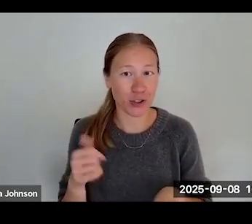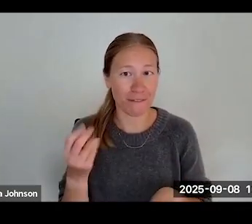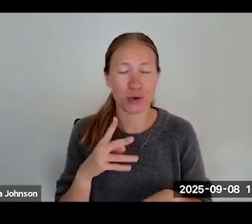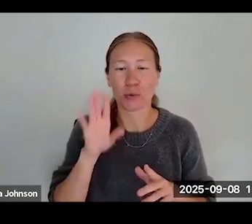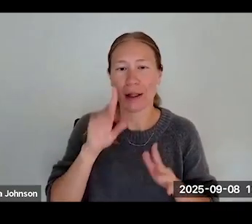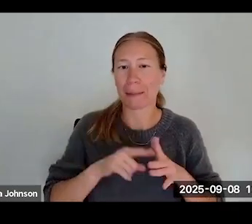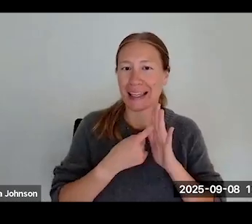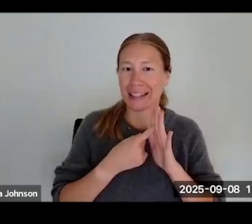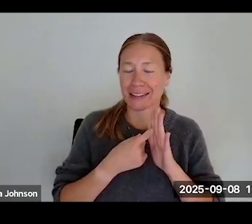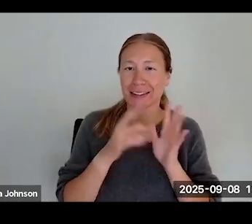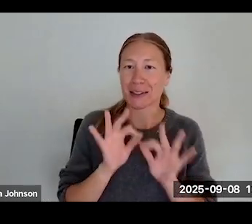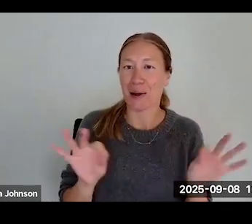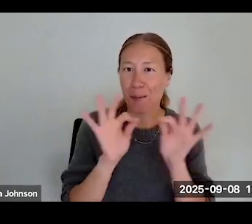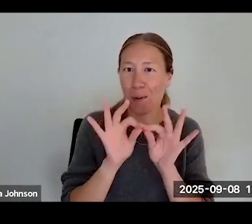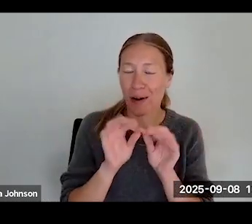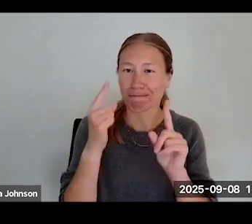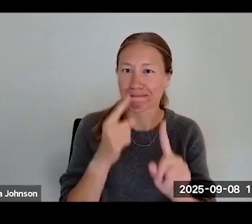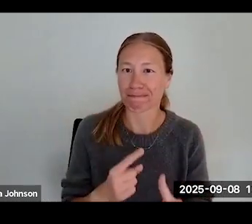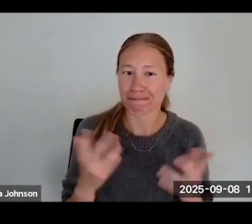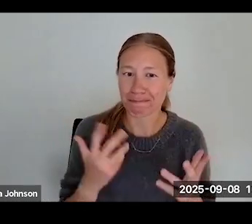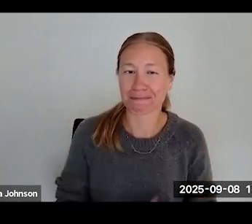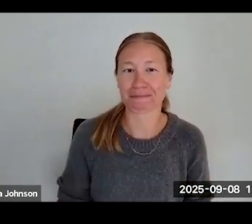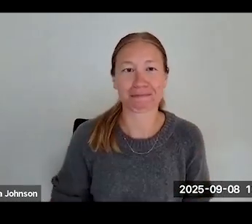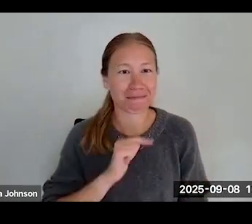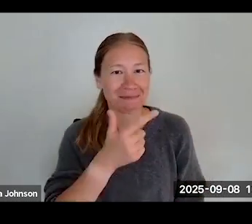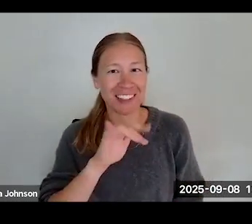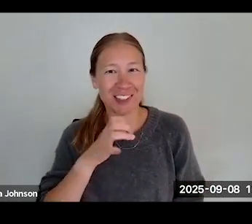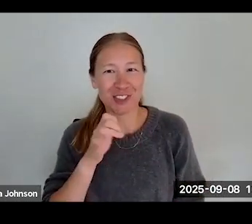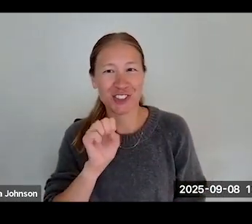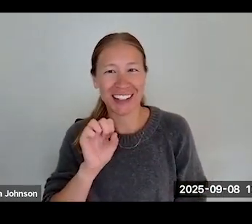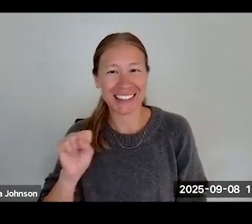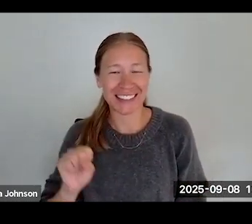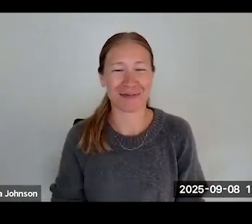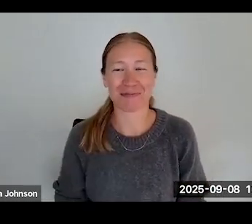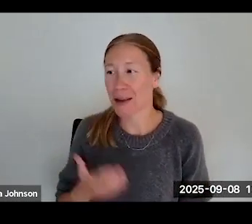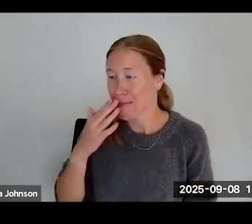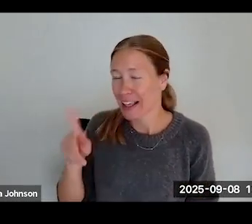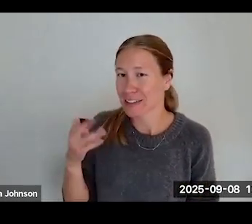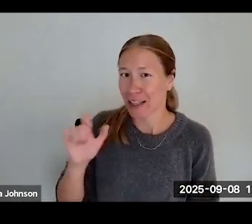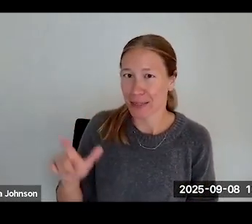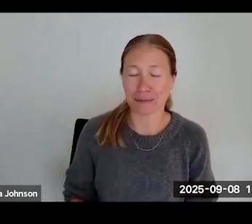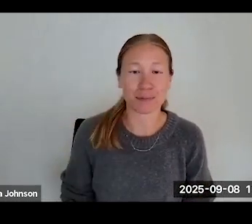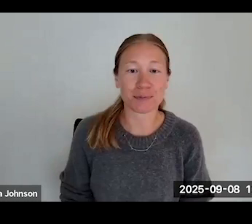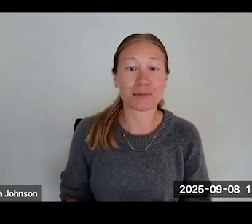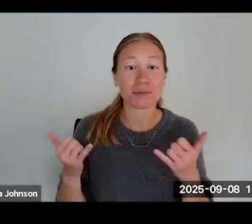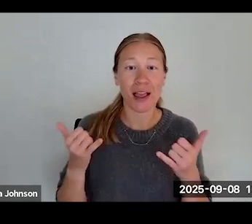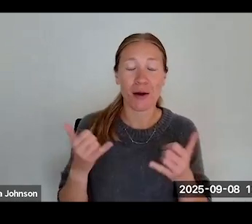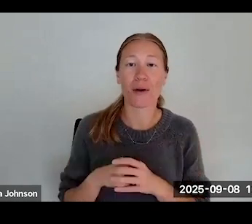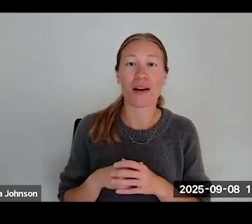with the key takeaways here. Over to you, Jess. Thanks, Phil. So in terms of things that we want you to remember